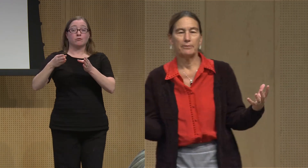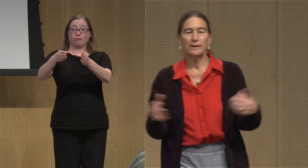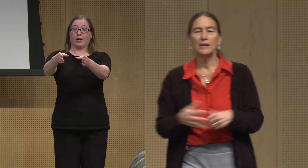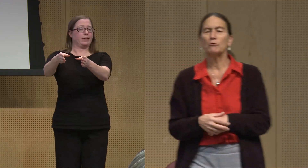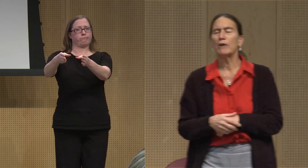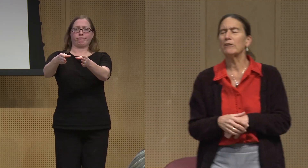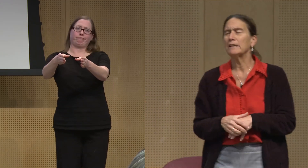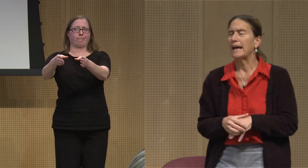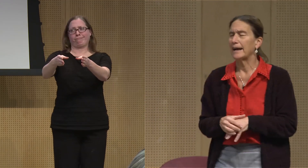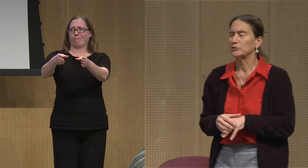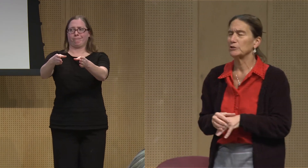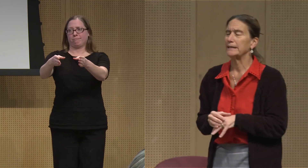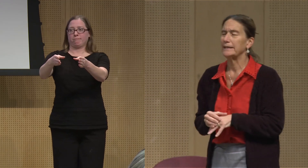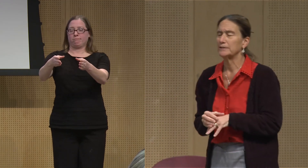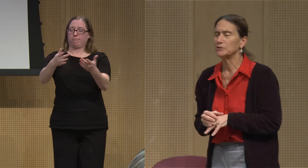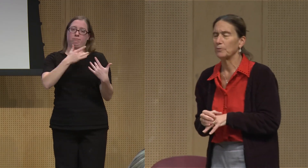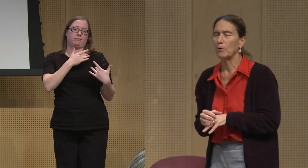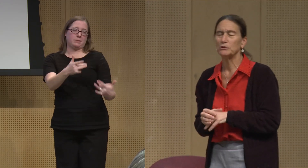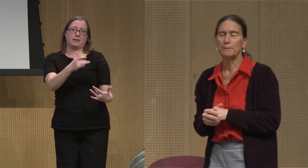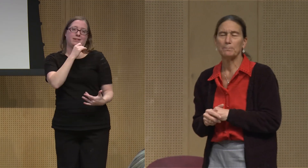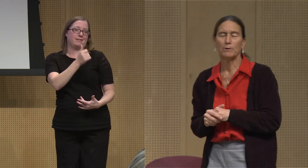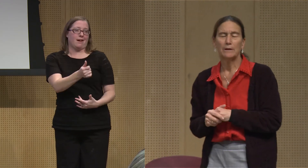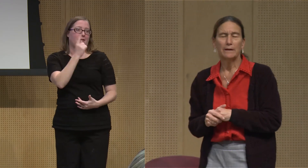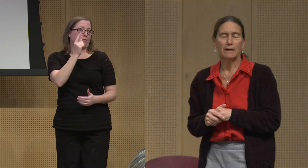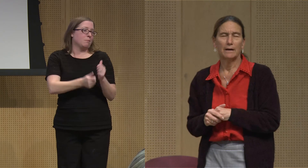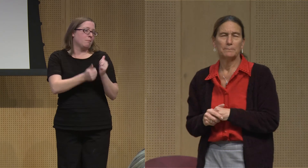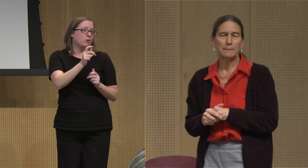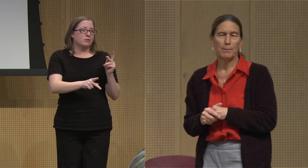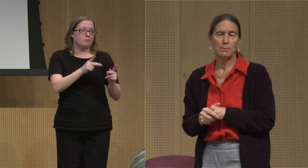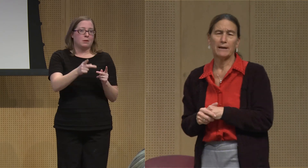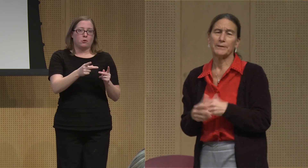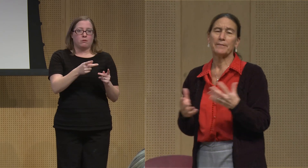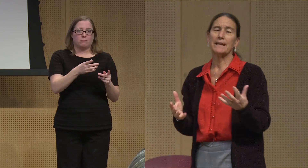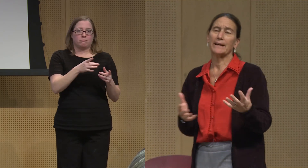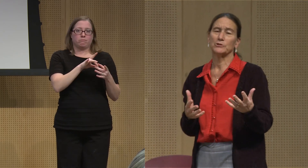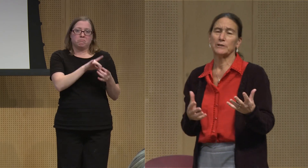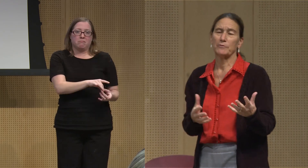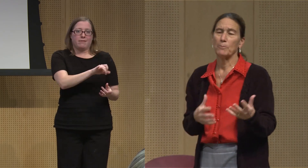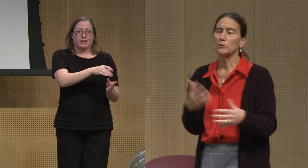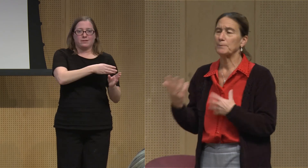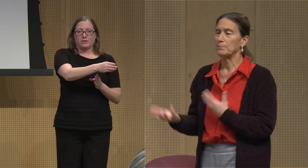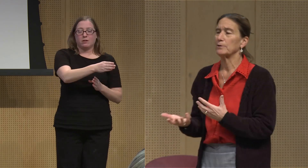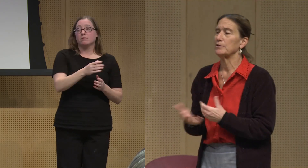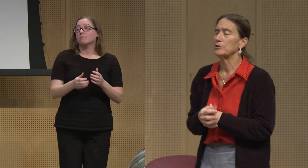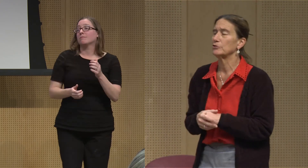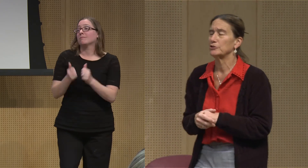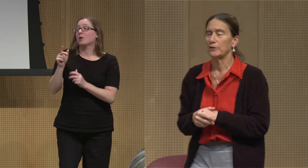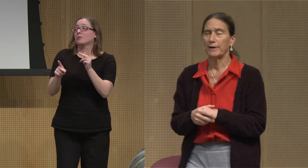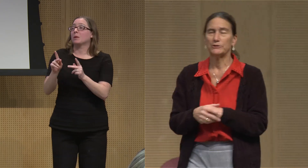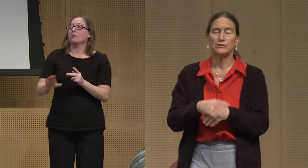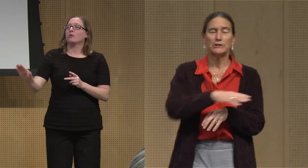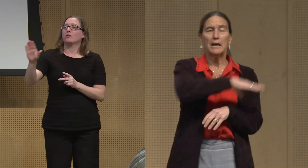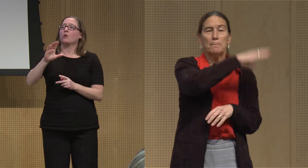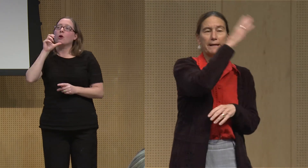IT RARELY ACTUALLY IS FOR MOST PEOPLE, UM, IN PUBLIC HEALTH, AND I THINK ACTUALLY FOR MOST PEOPLE IN YOUR GENERATIONS MANY TIMES